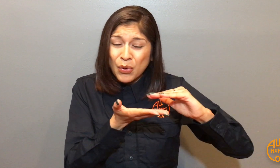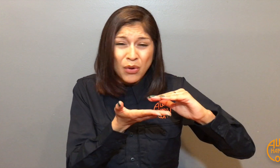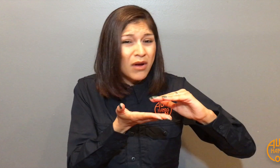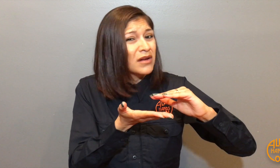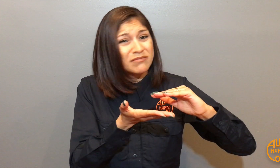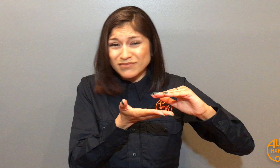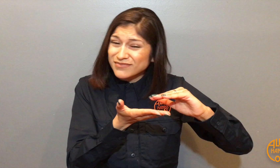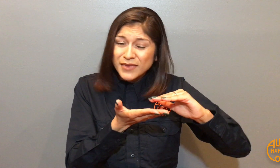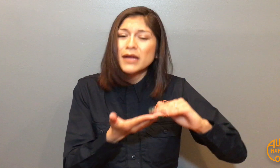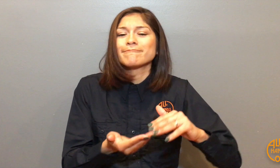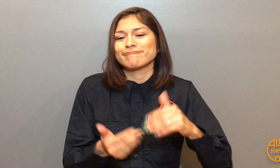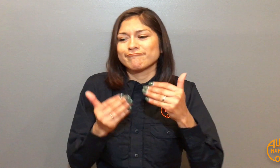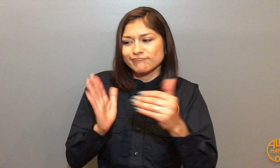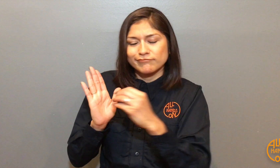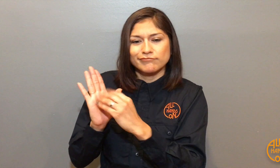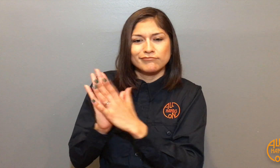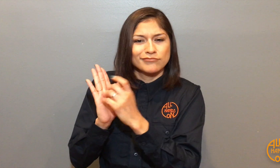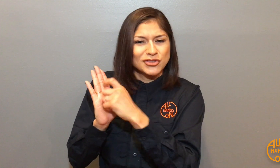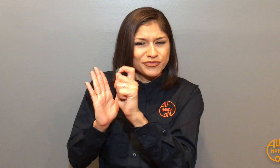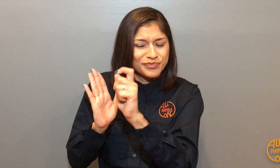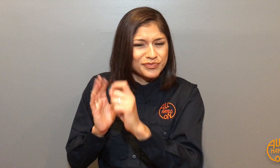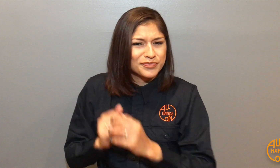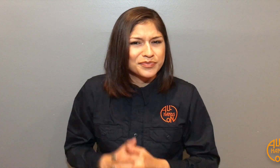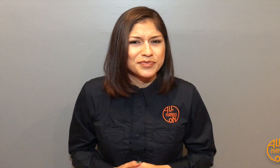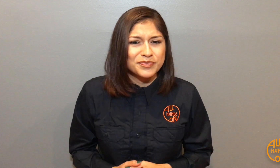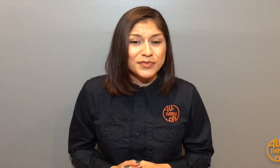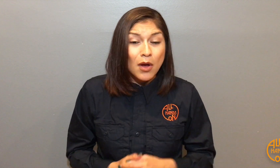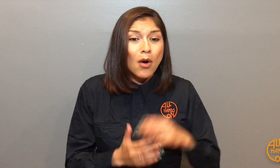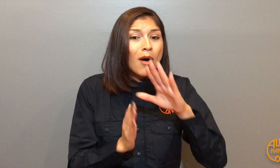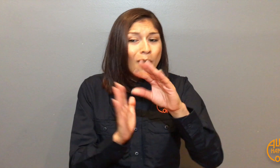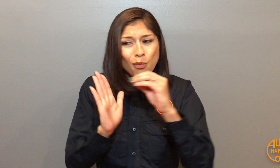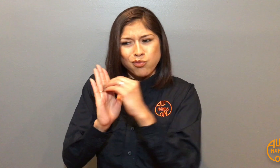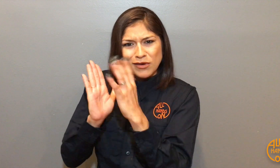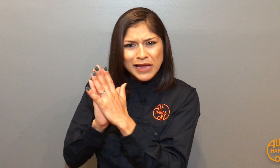down, check that box as well